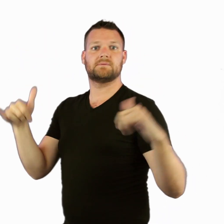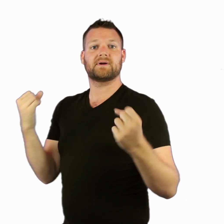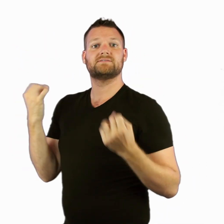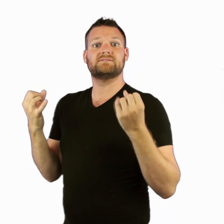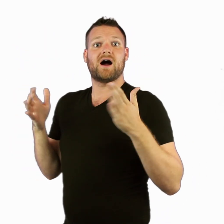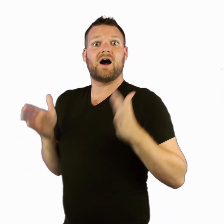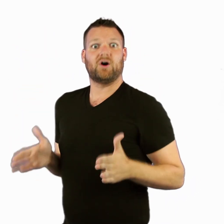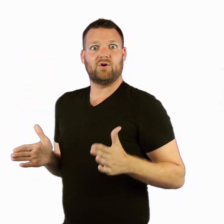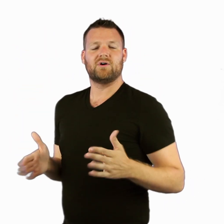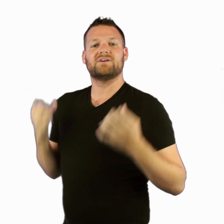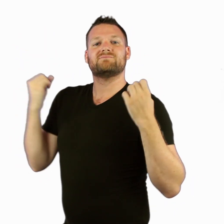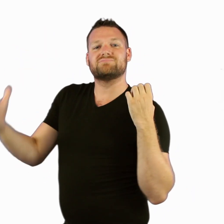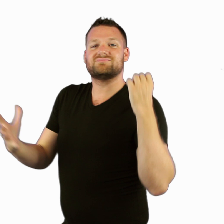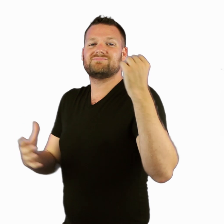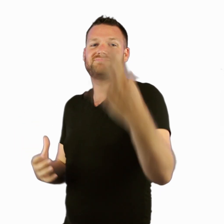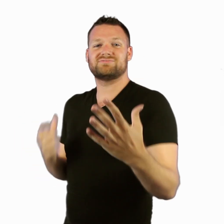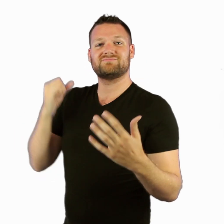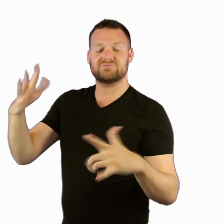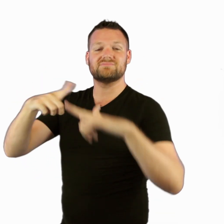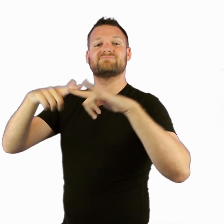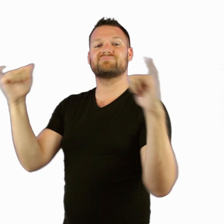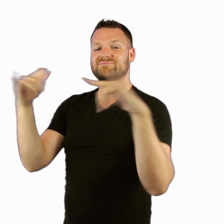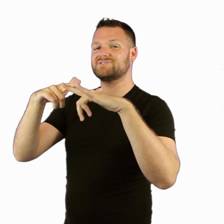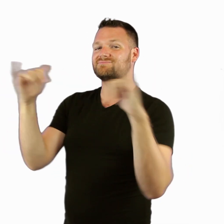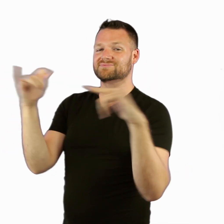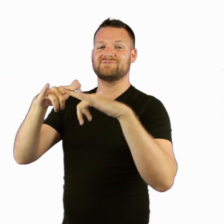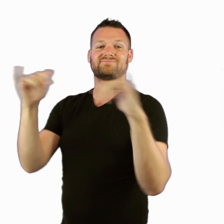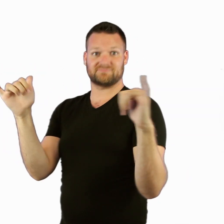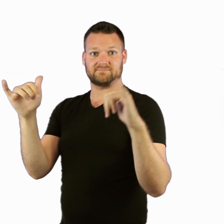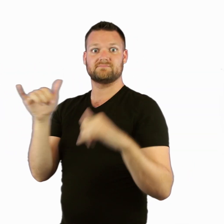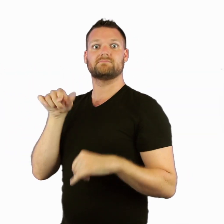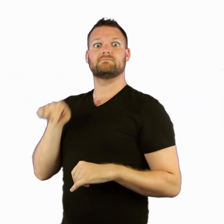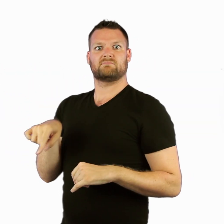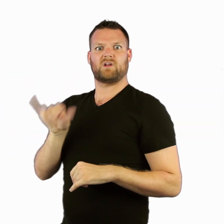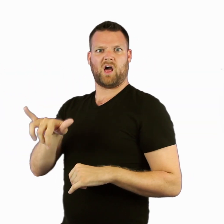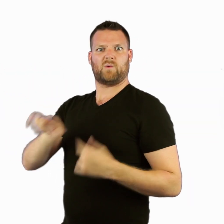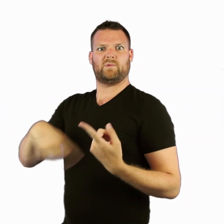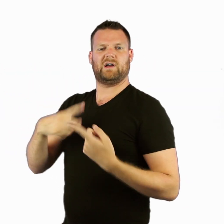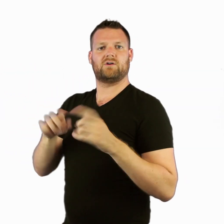This is when children will have the opportunity to view and learn the rhymes and rhythms.